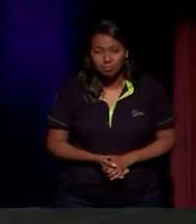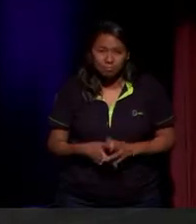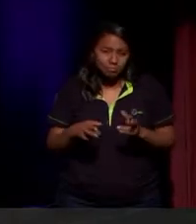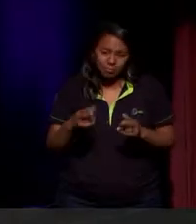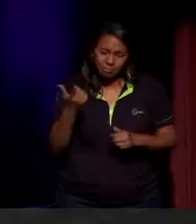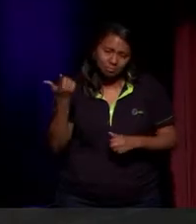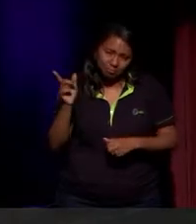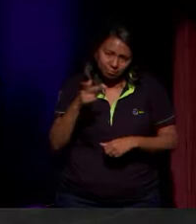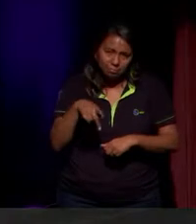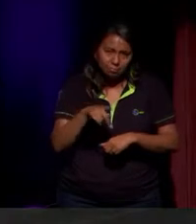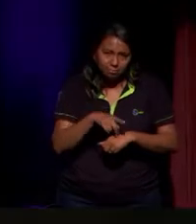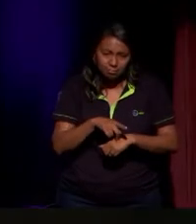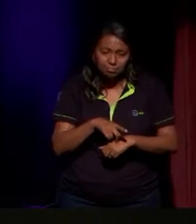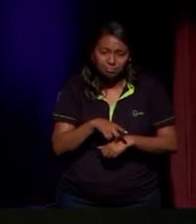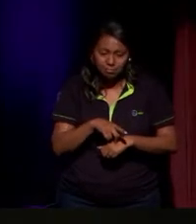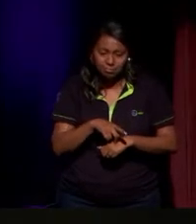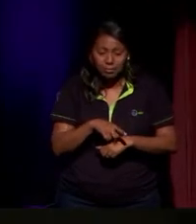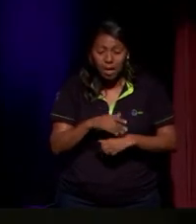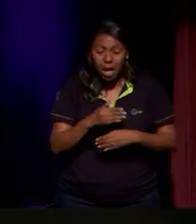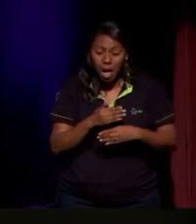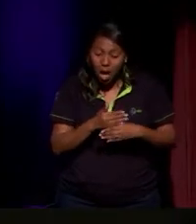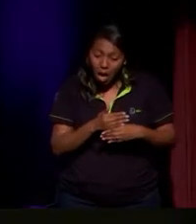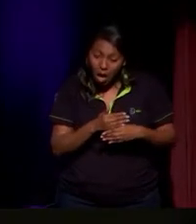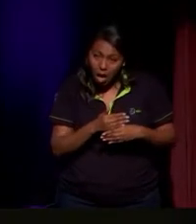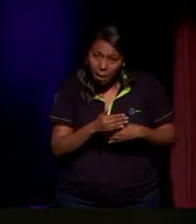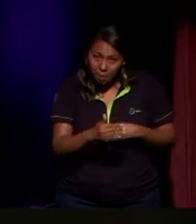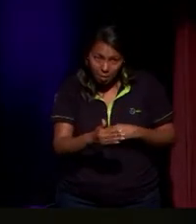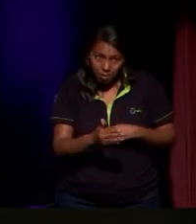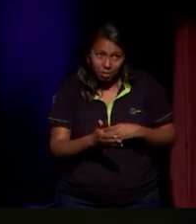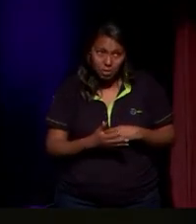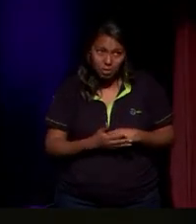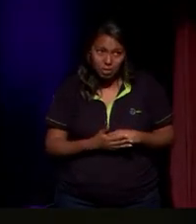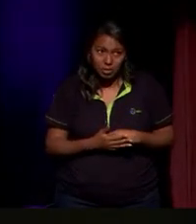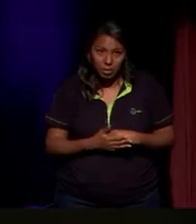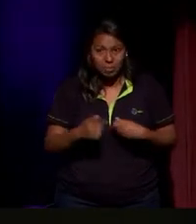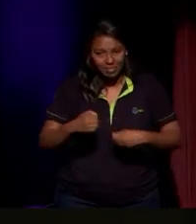It is from… if we will see, have to walk forward.